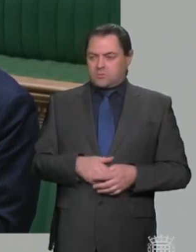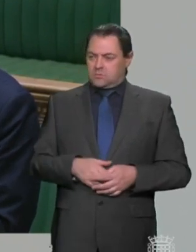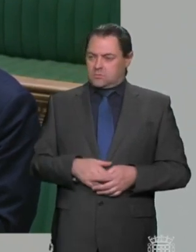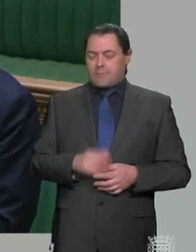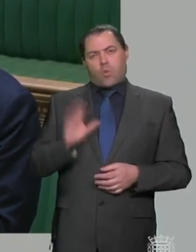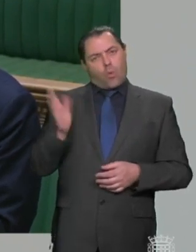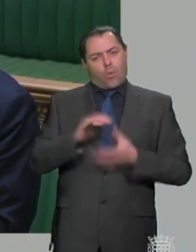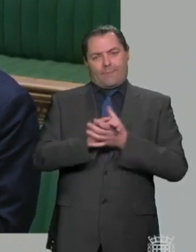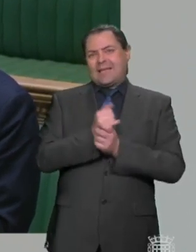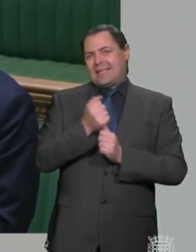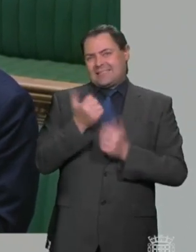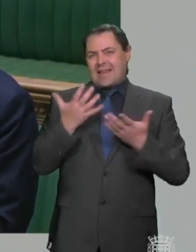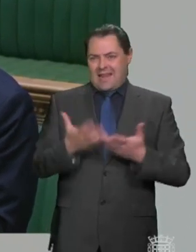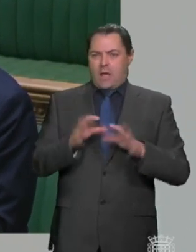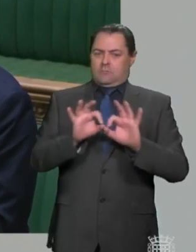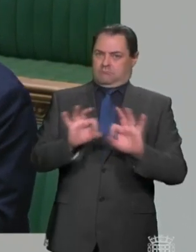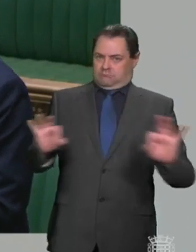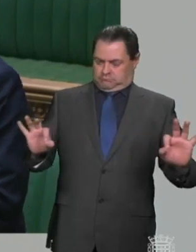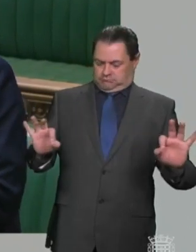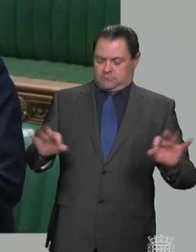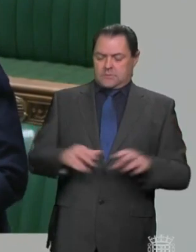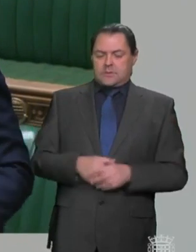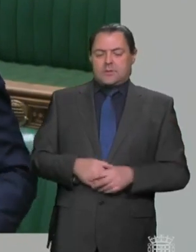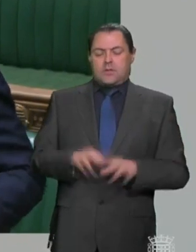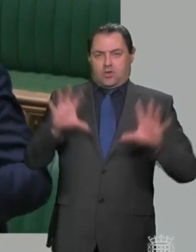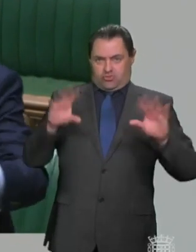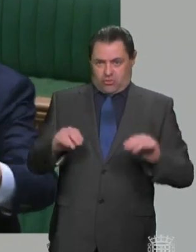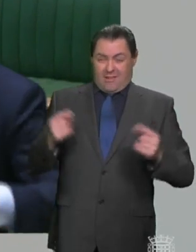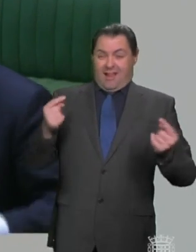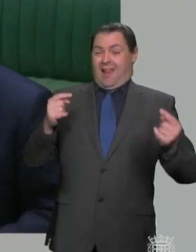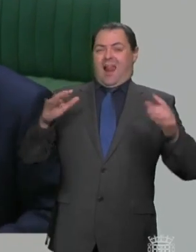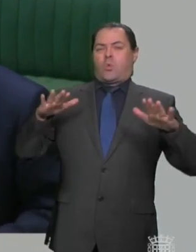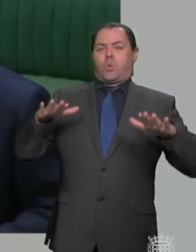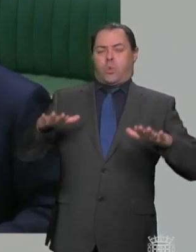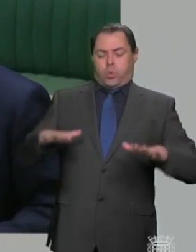is now a ceasefire and a de-escalation. As for the position of the British Government,